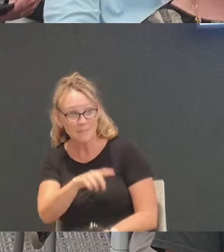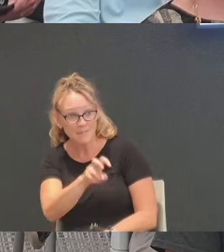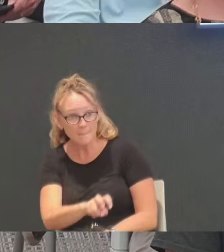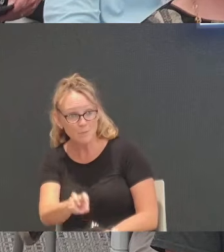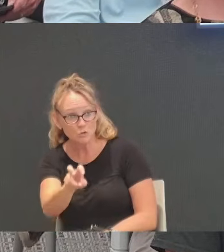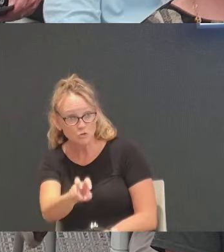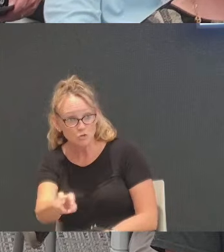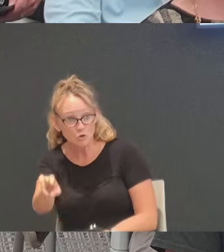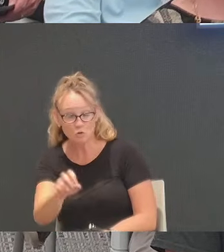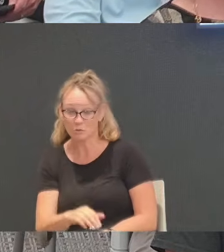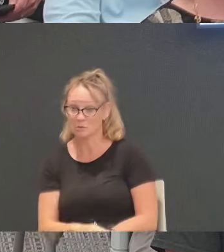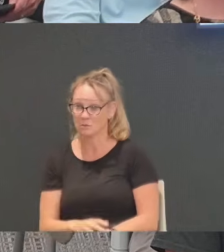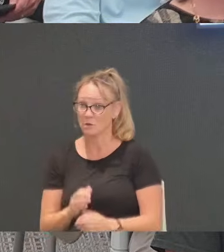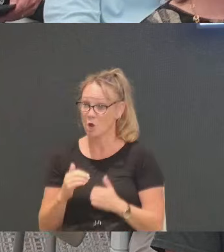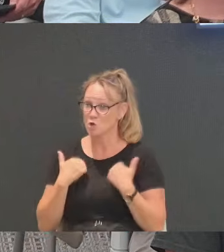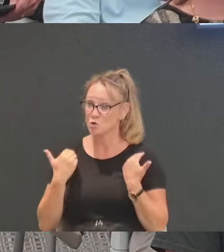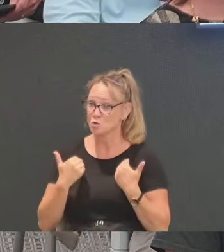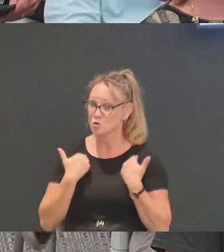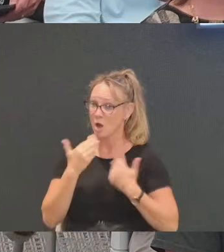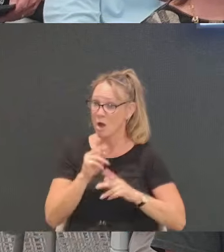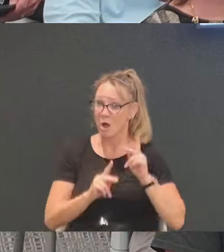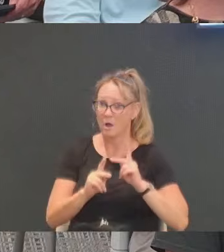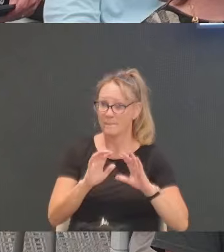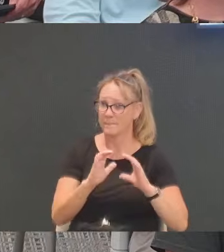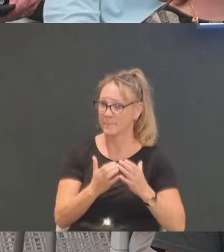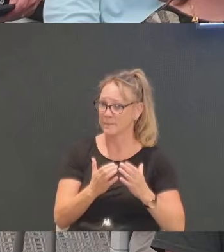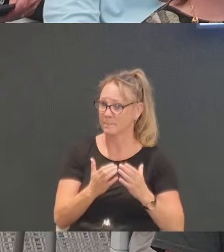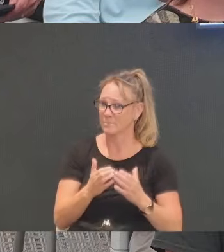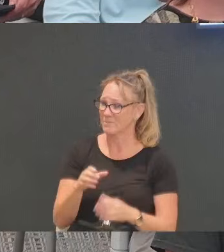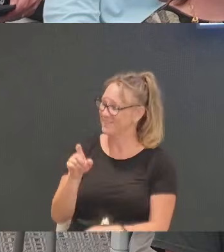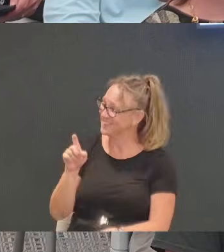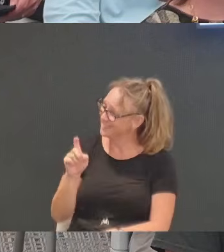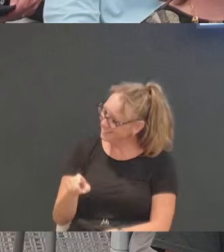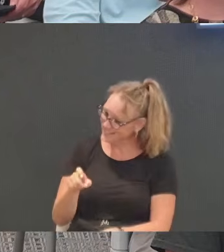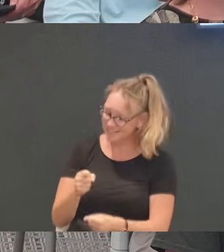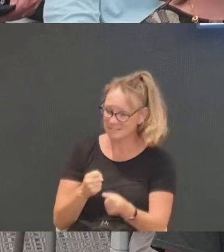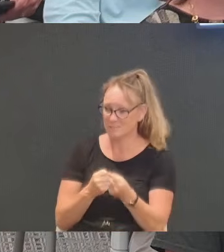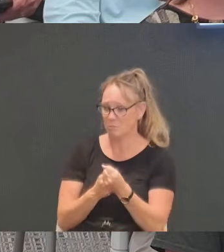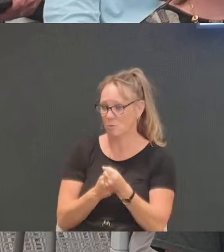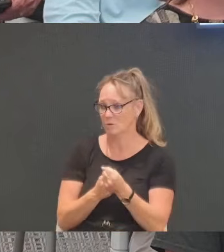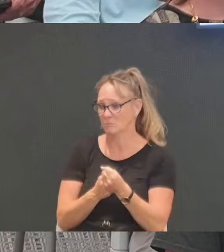that still need our support. They still need our advocacy and they still need our commitment to